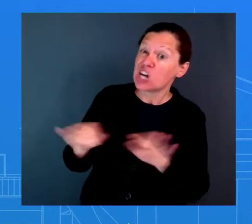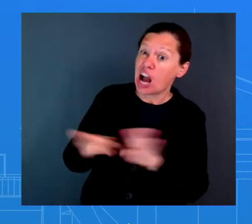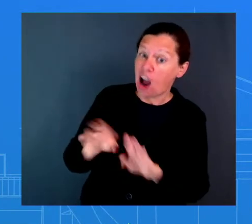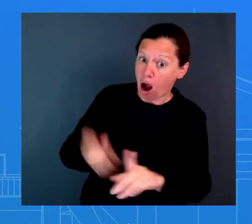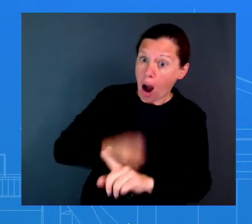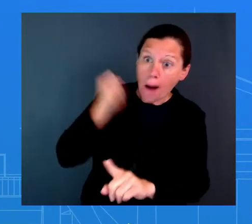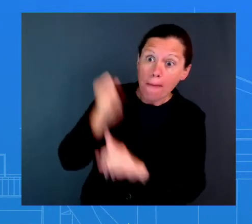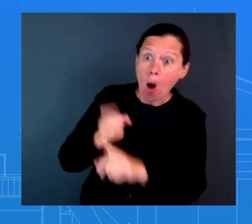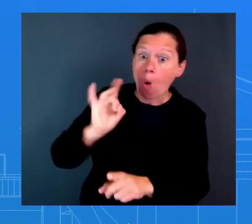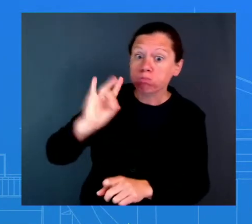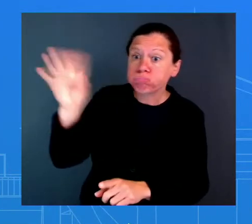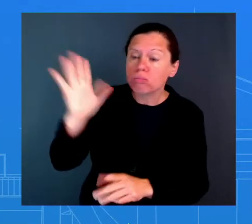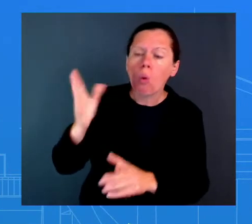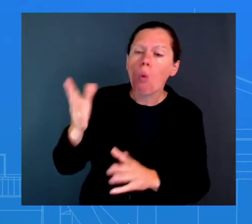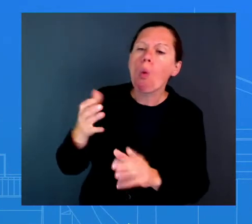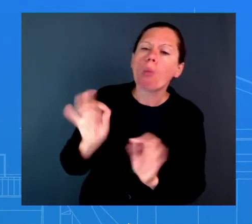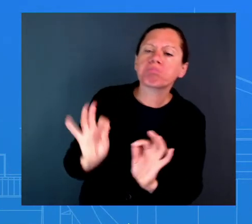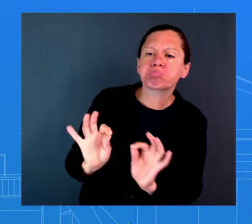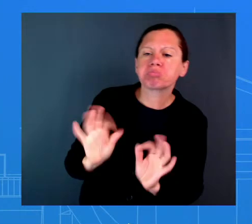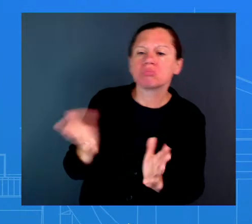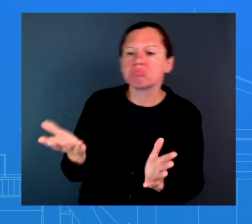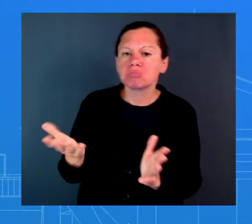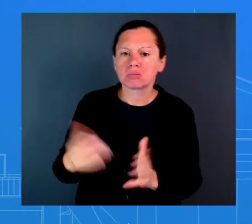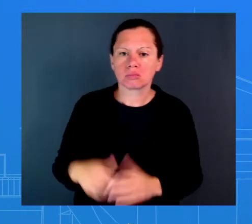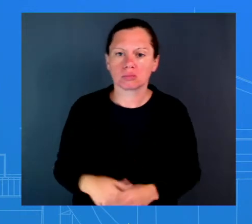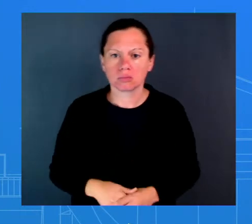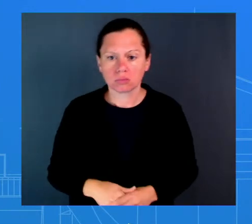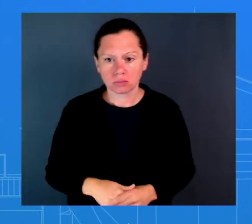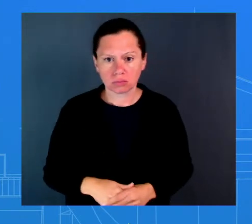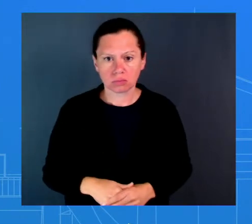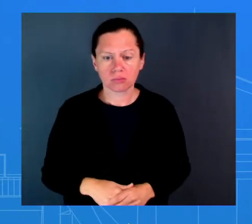Ms. Jean-Pierre: No, I appreciate this question. Because what House Republicans are doing is --